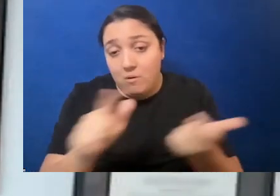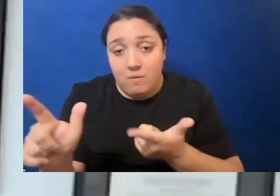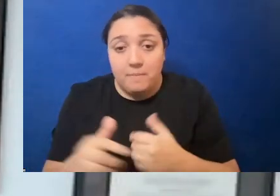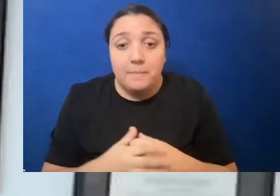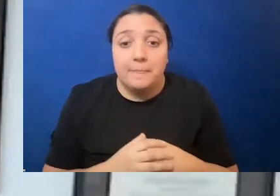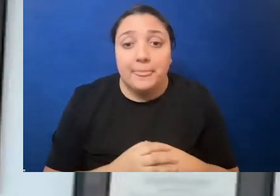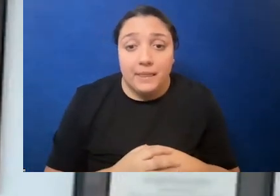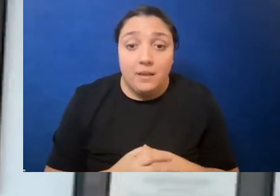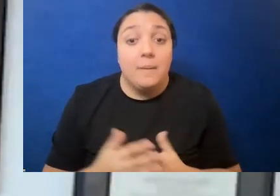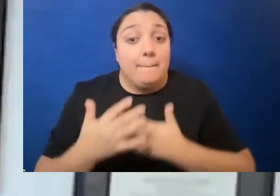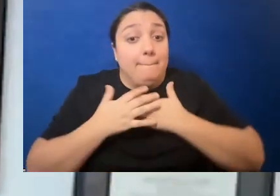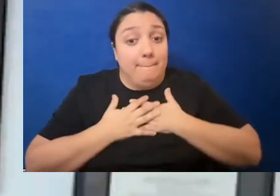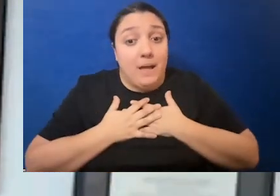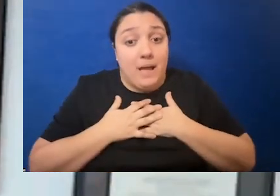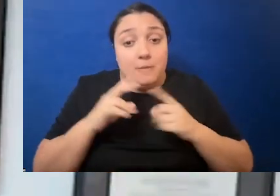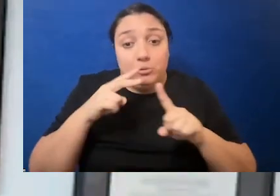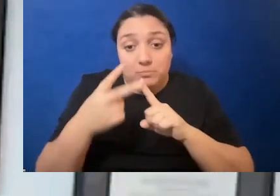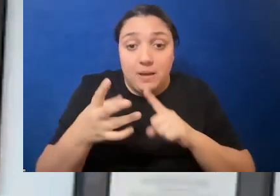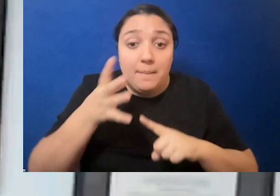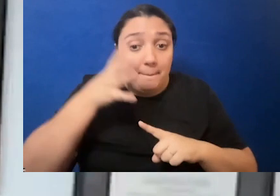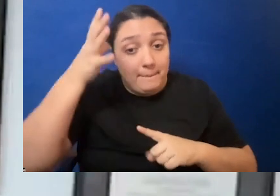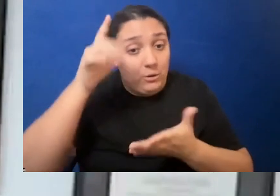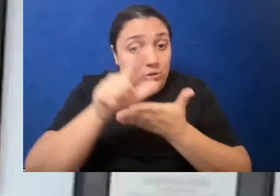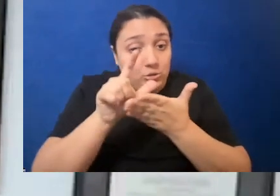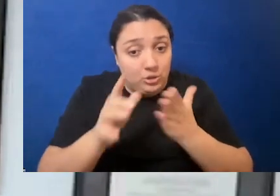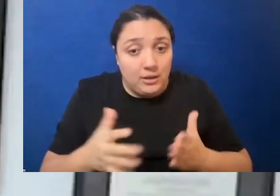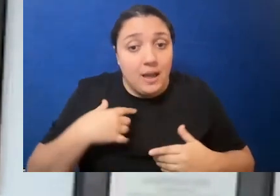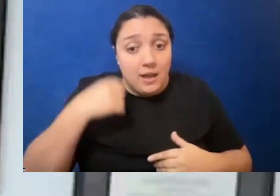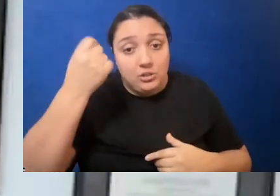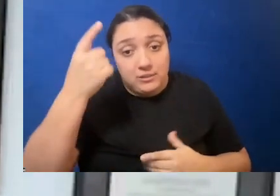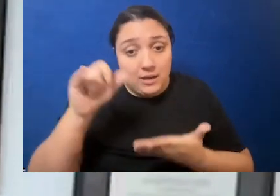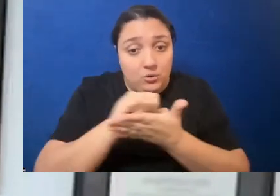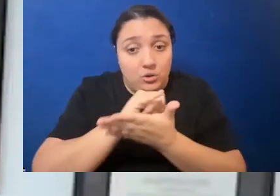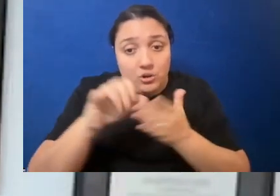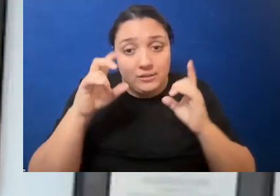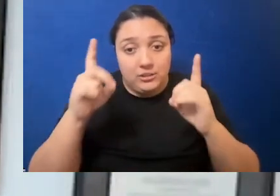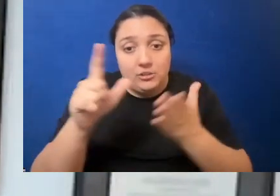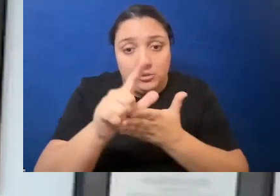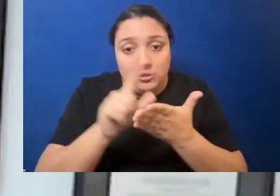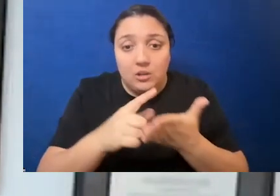IT IS A PARENT ATTORNEY, I UNDERSTAND YOUR EDUCATION LAWS ALLOWS THE DISTRICTS TO